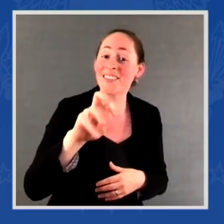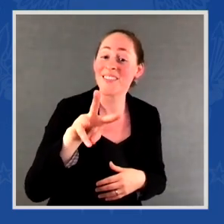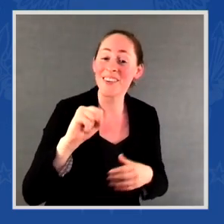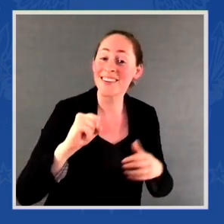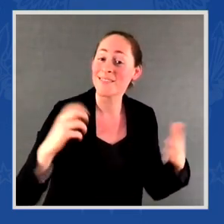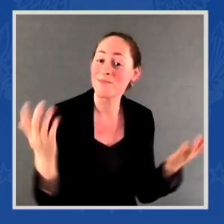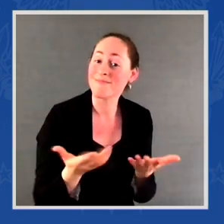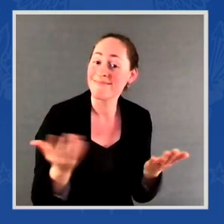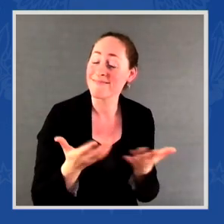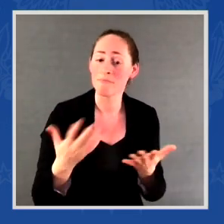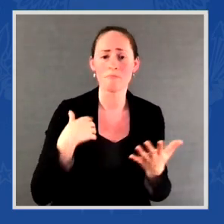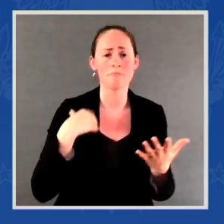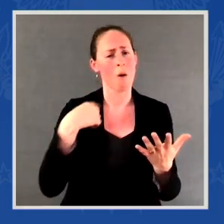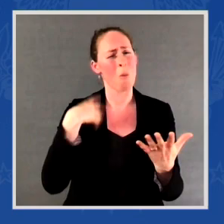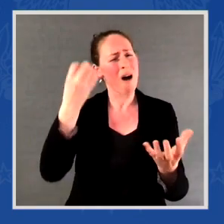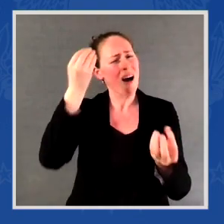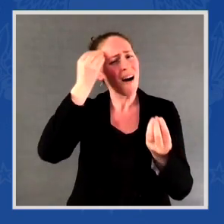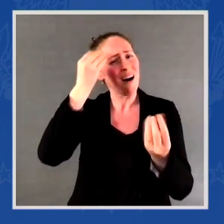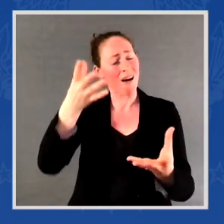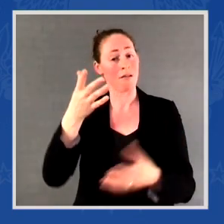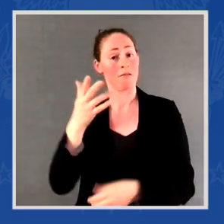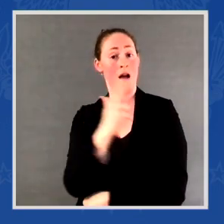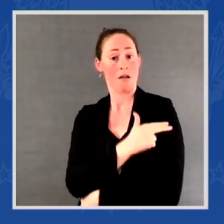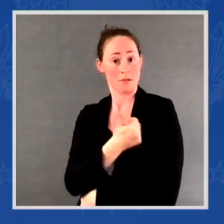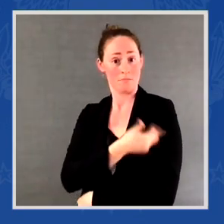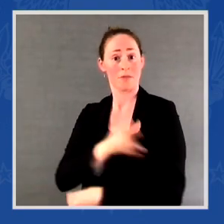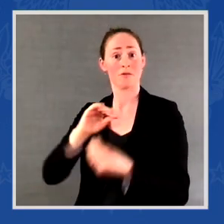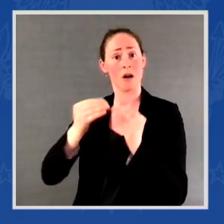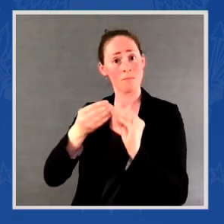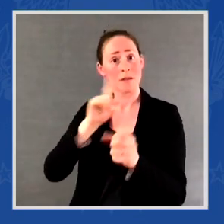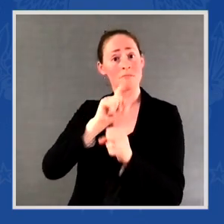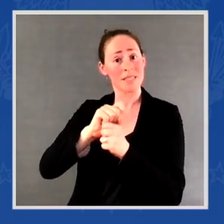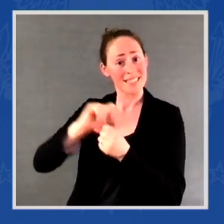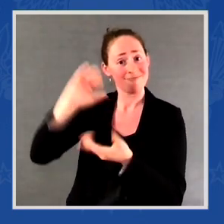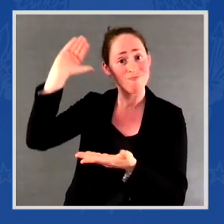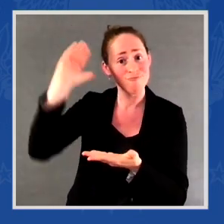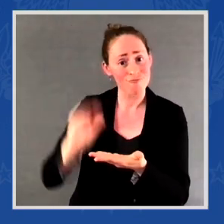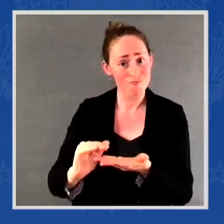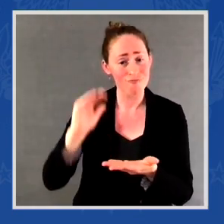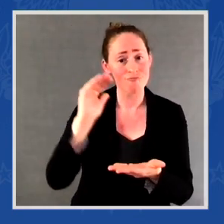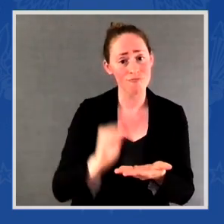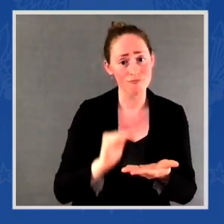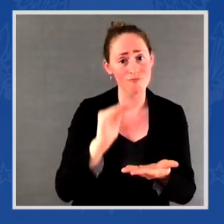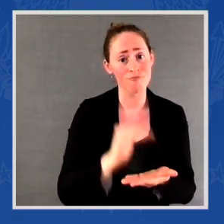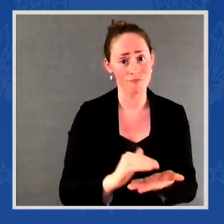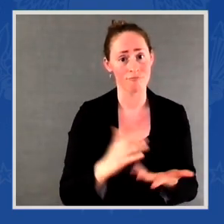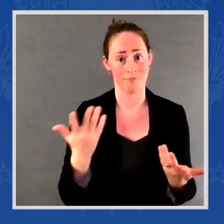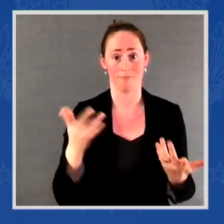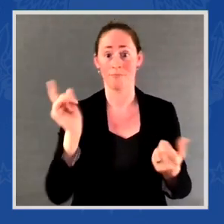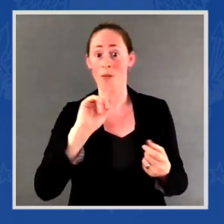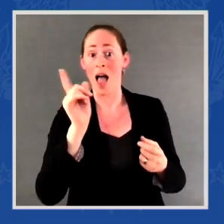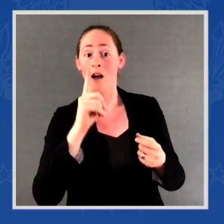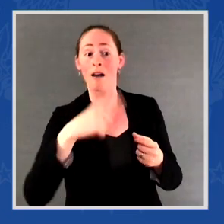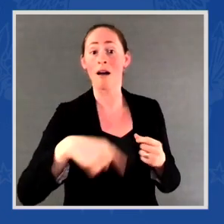and deaths are down drastically in places where people are getting vaccinated. The data couldn't be clearer: If you're vaccinated --